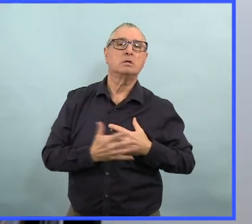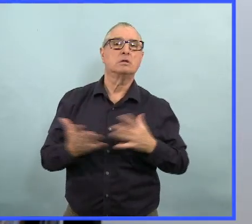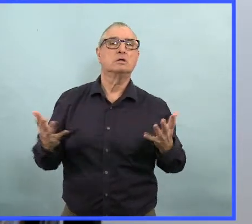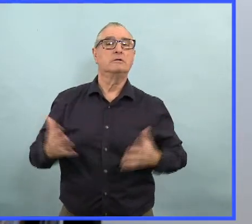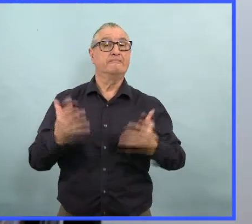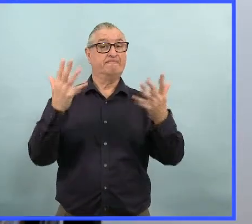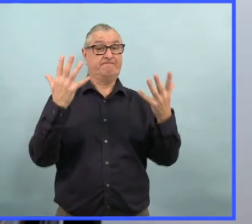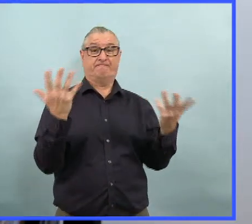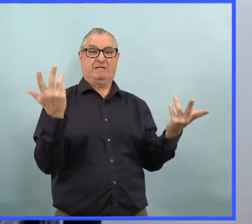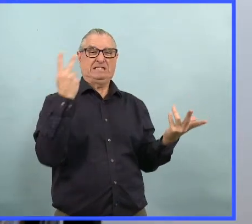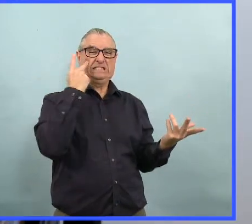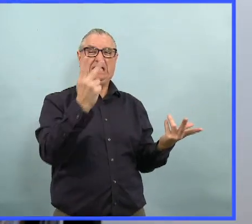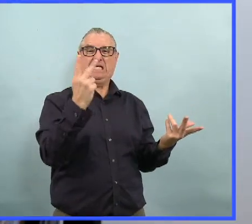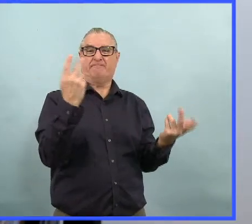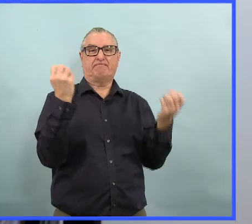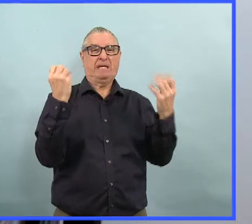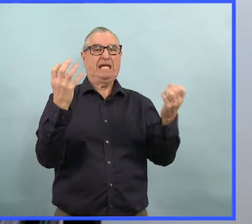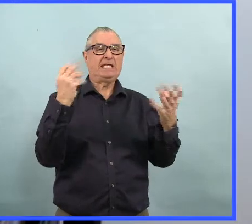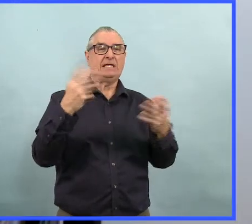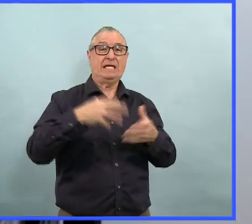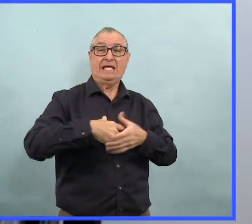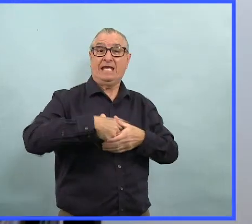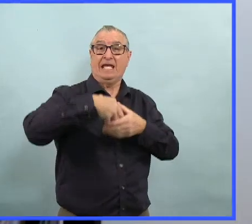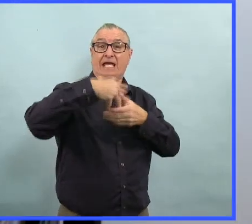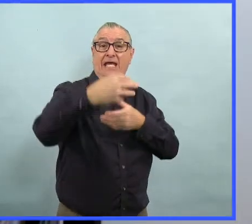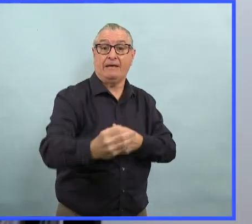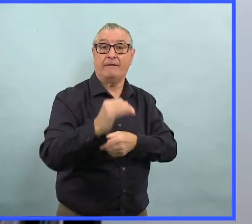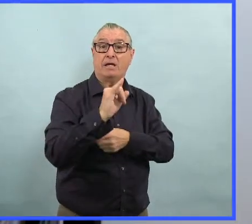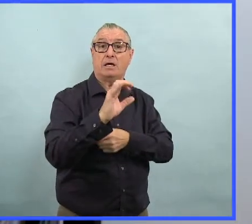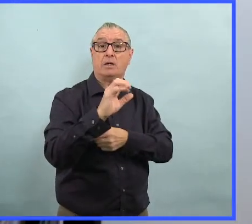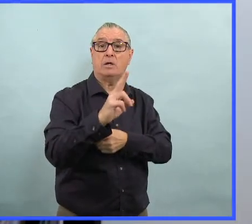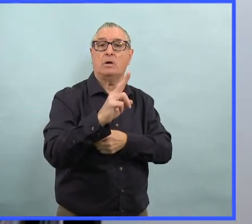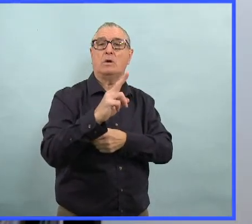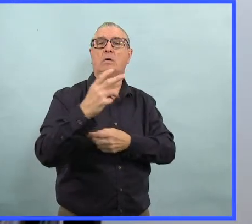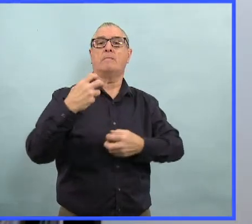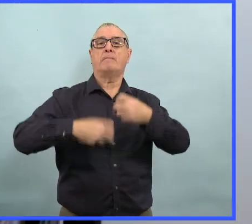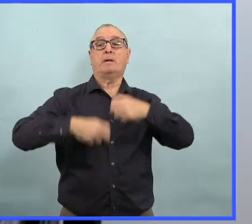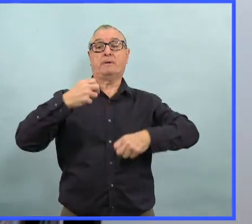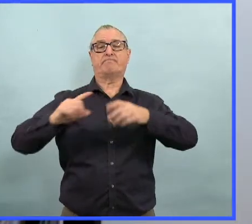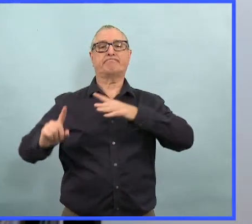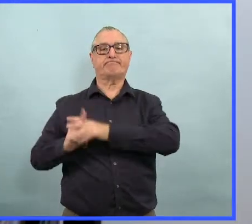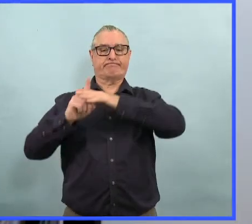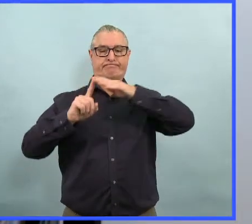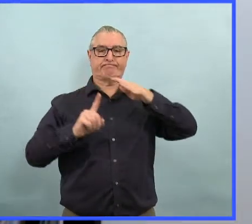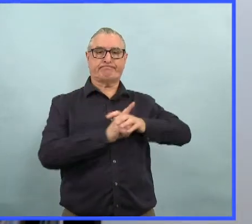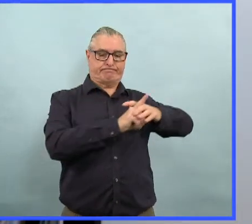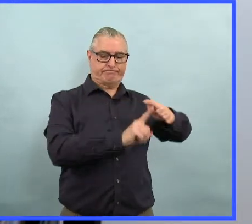it really is a harrowing experience that can be prevented in many cases by taking the protective